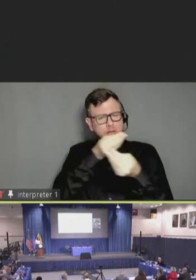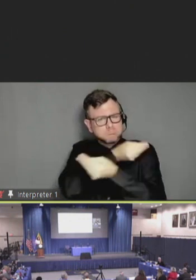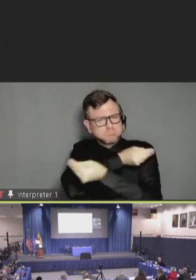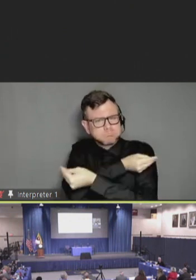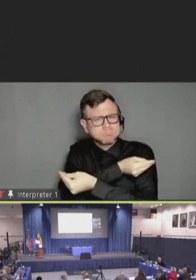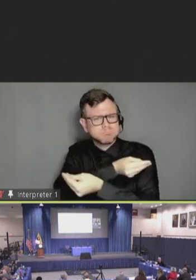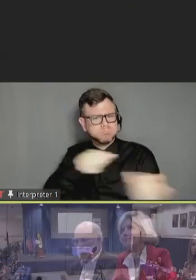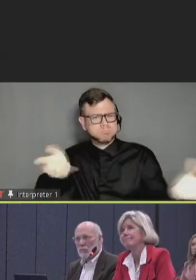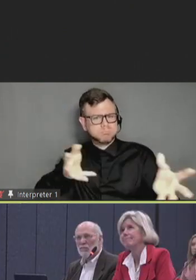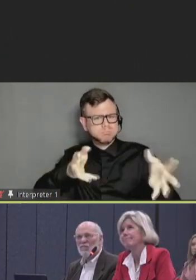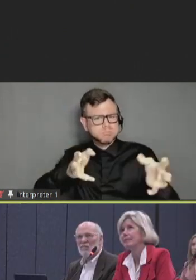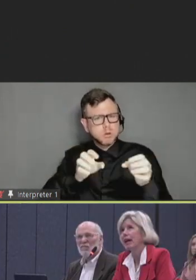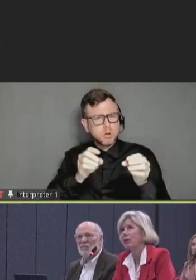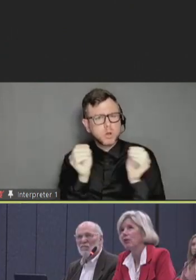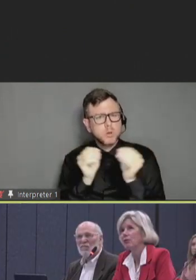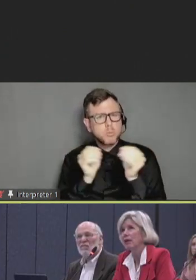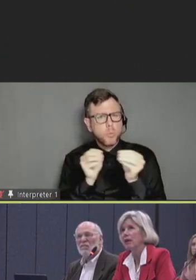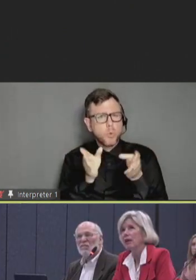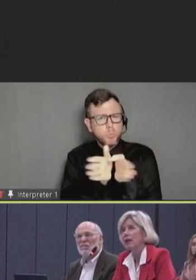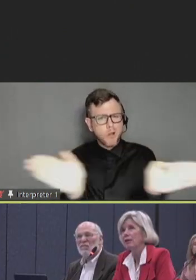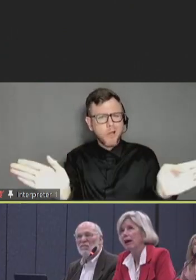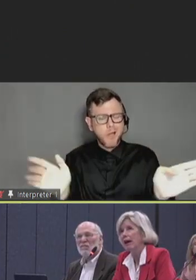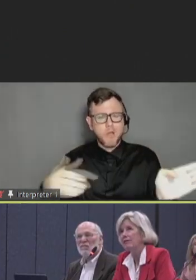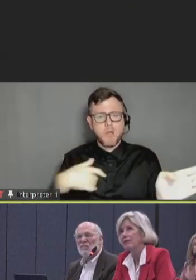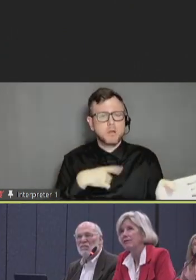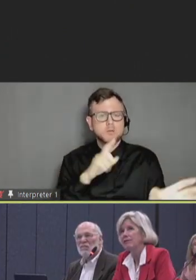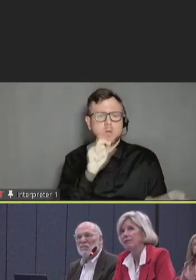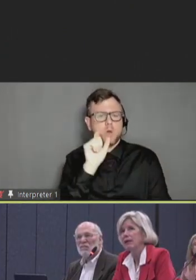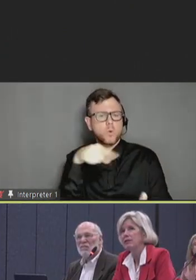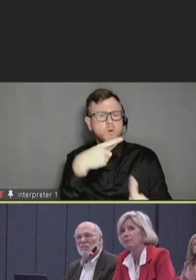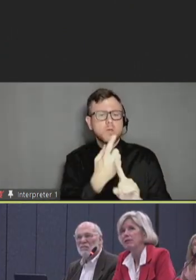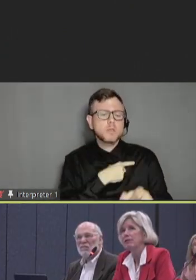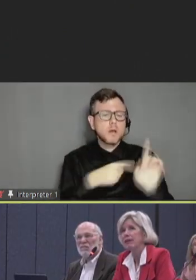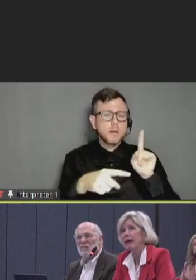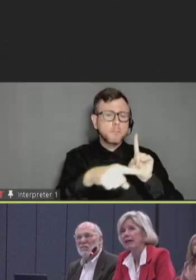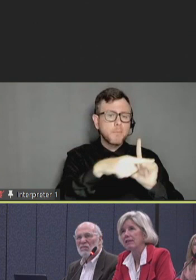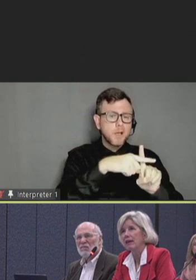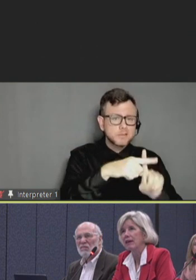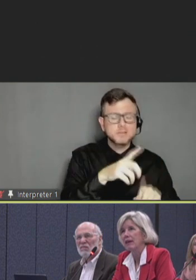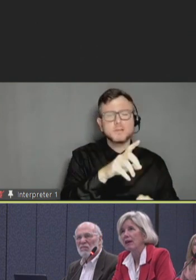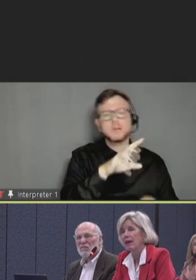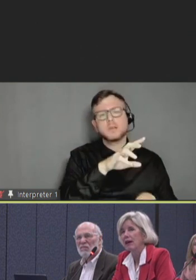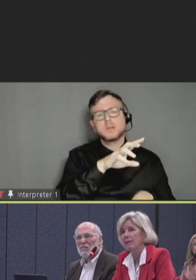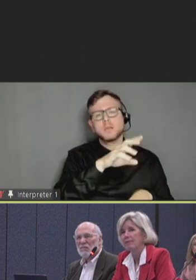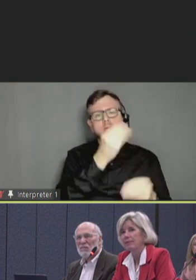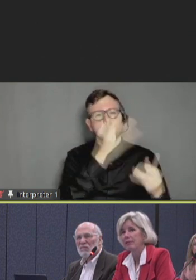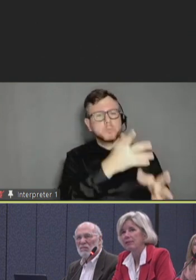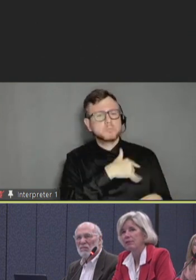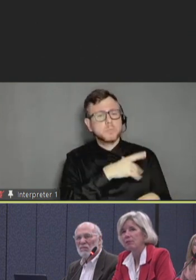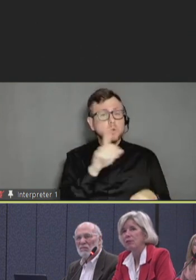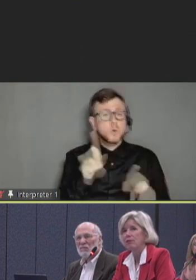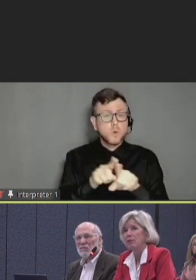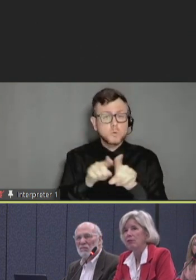And not only the positive information, but the fact that for instance with the first